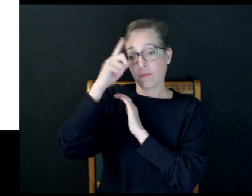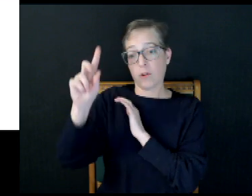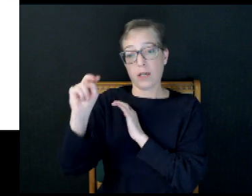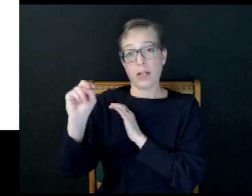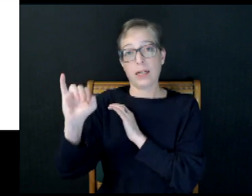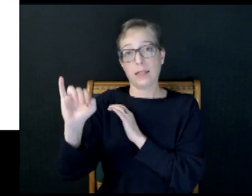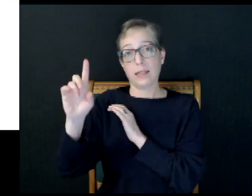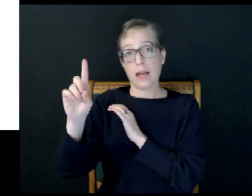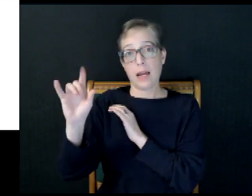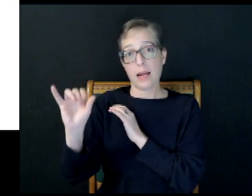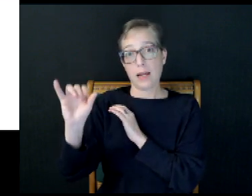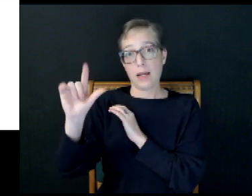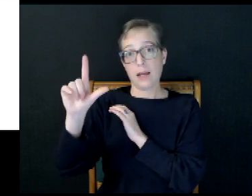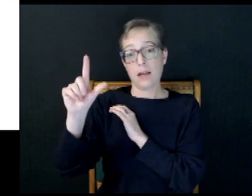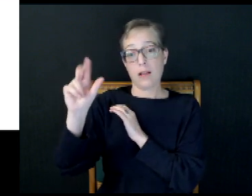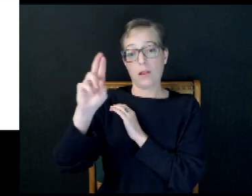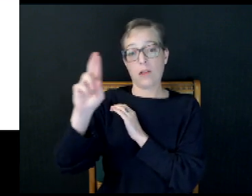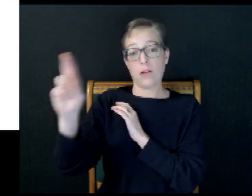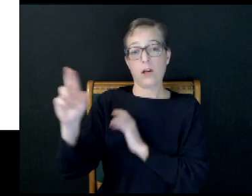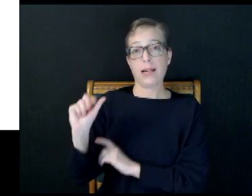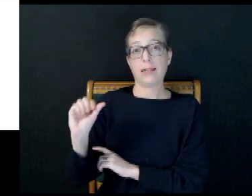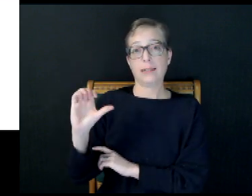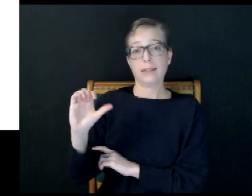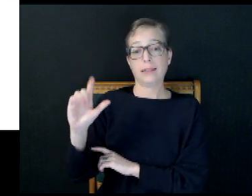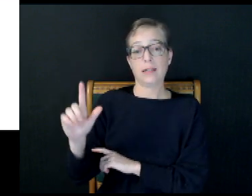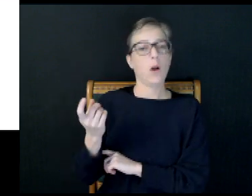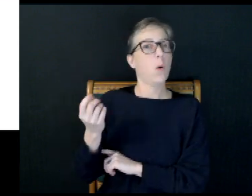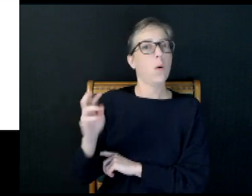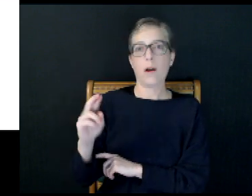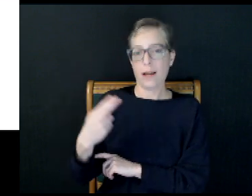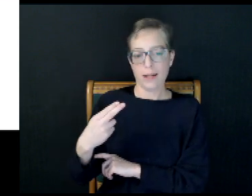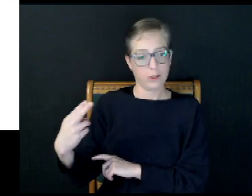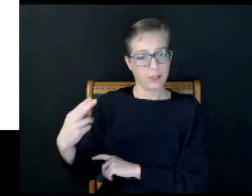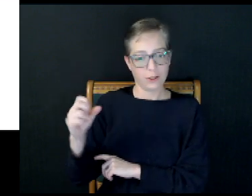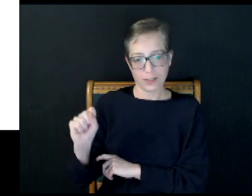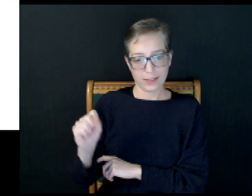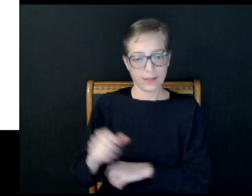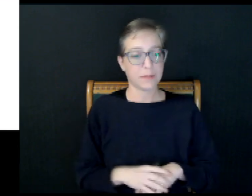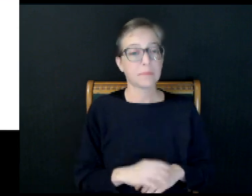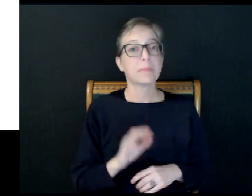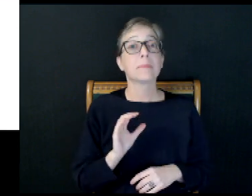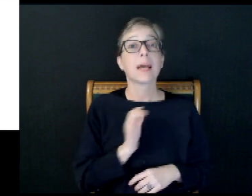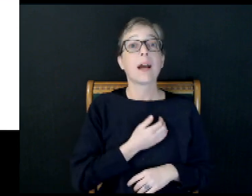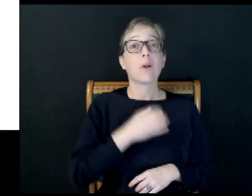endorsement by the federal government. The opinion shared today are the perspectives of